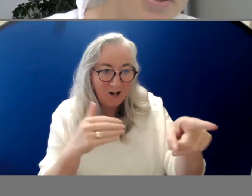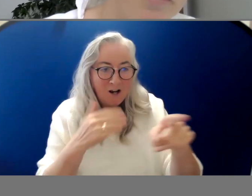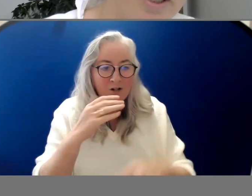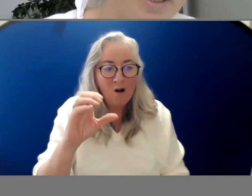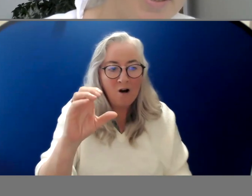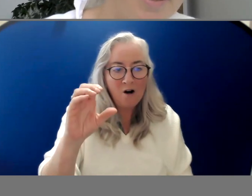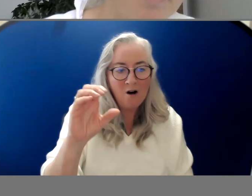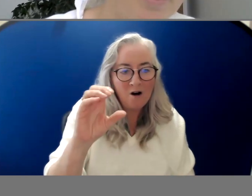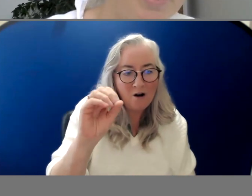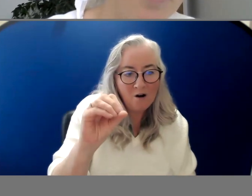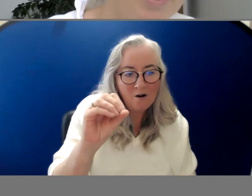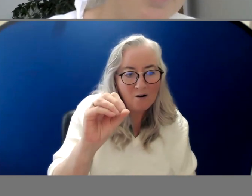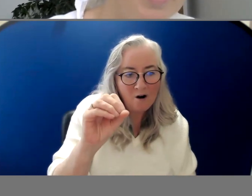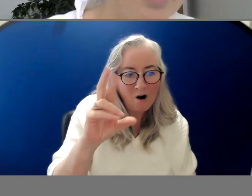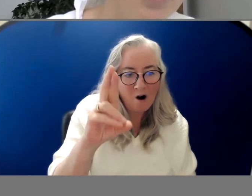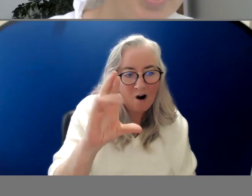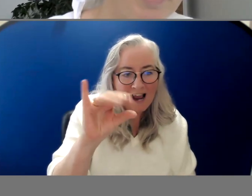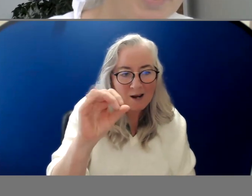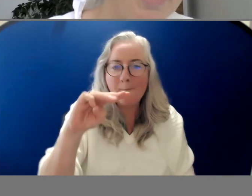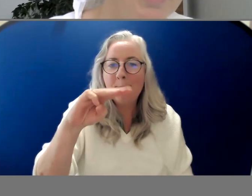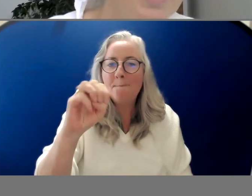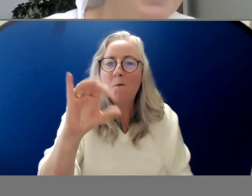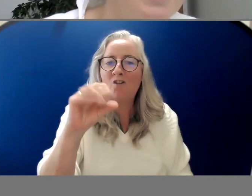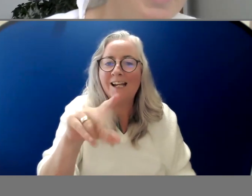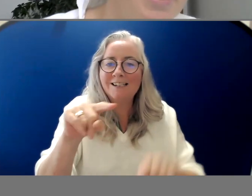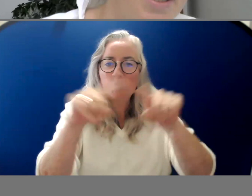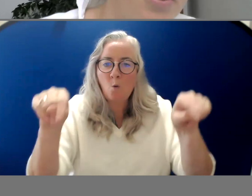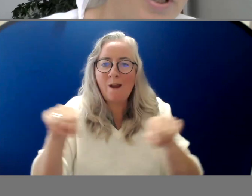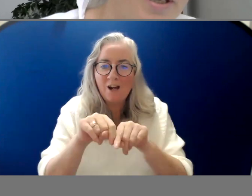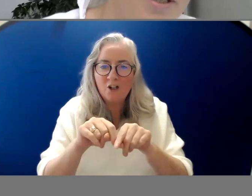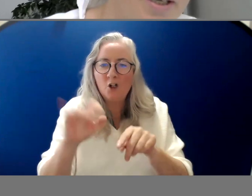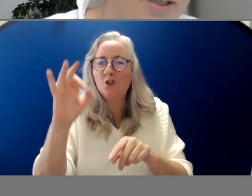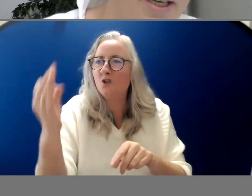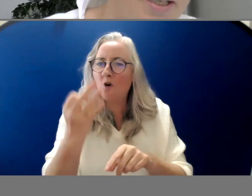Institute of Architects in Maran Square so it's in a Georgian building it's an 18th century staircase